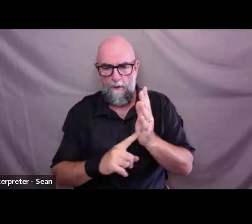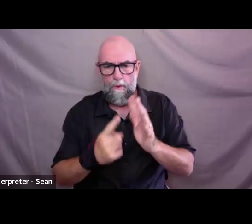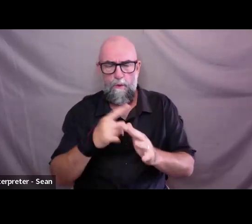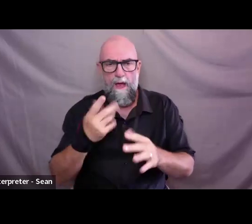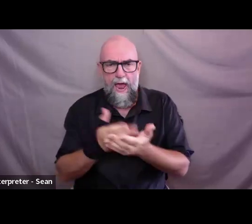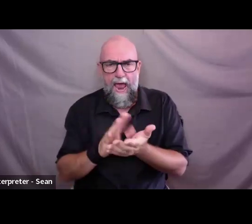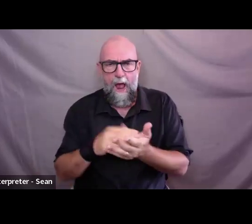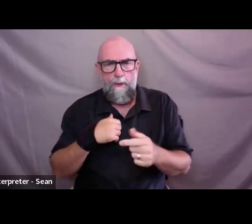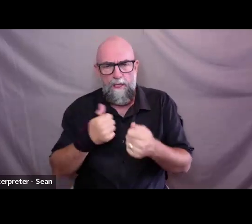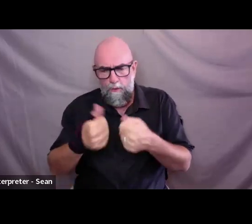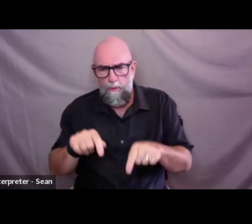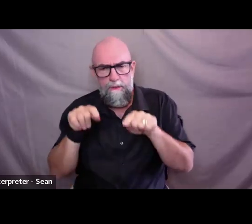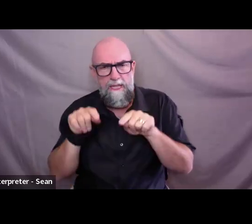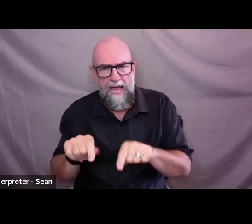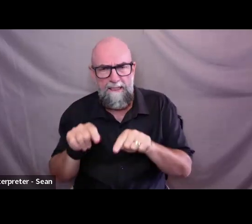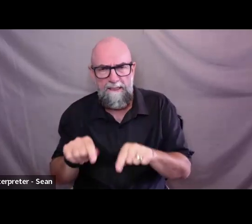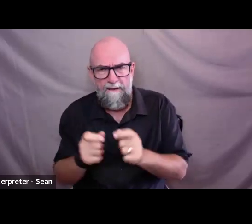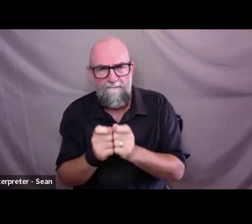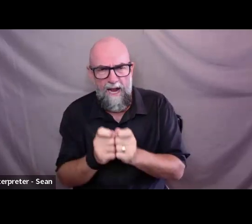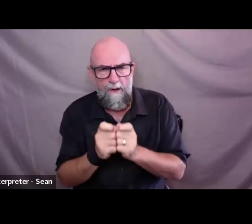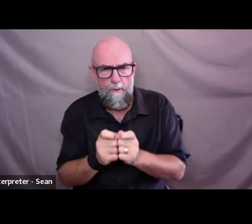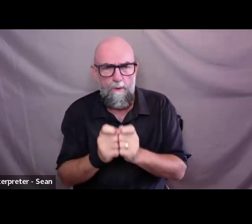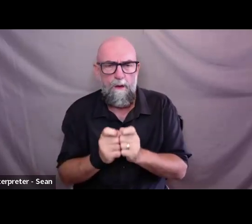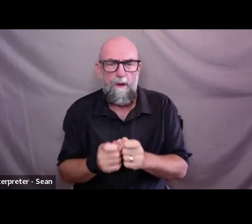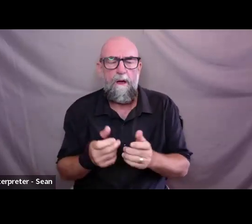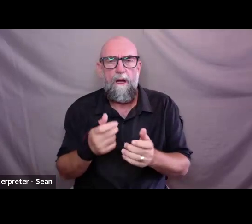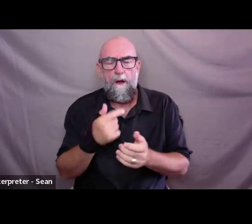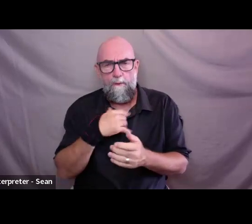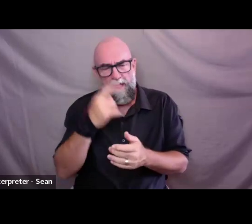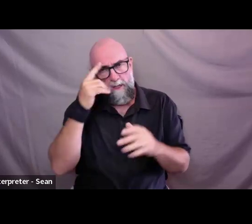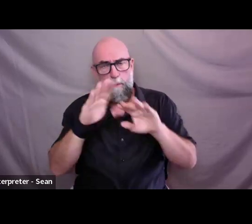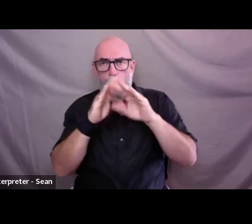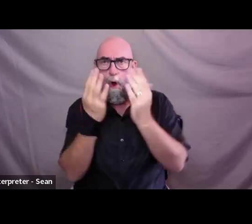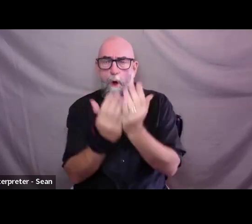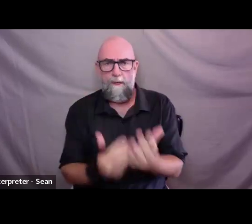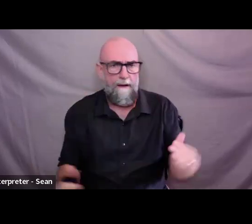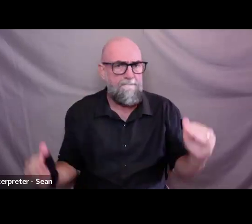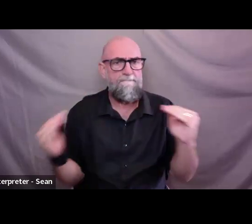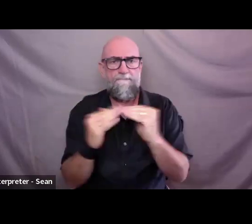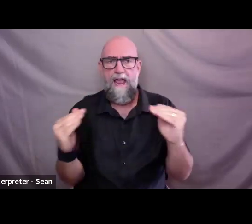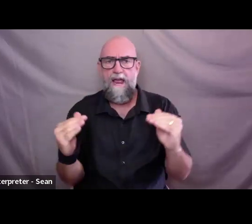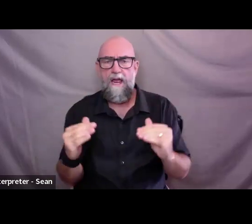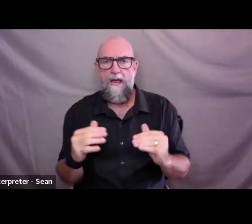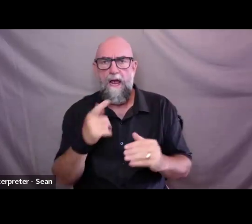Lots of people say to me, "Actually the artist and actually ... we are not the